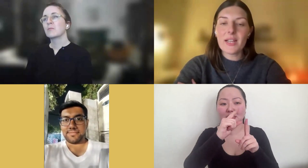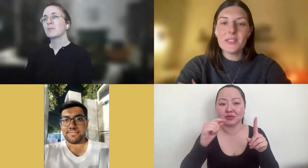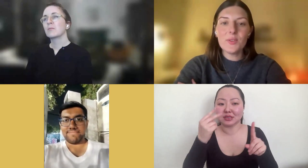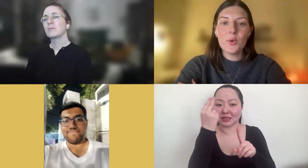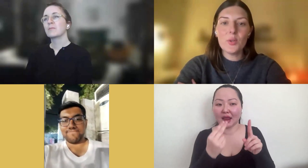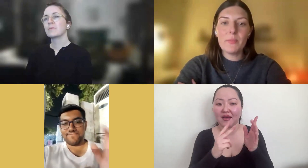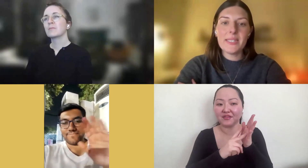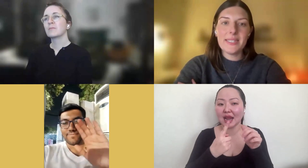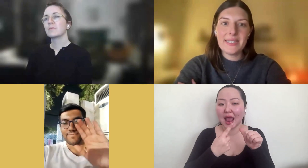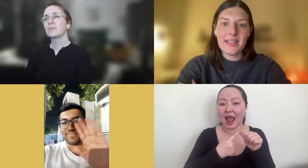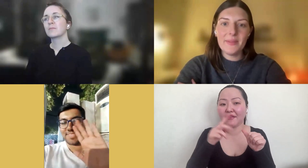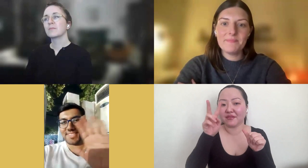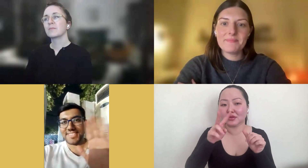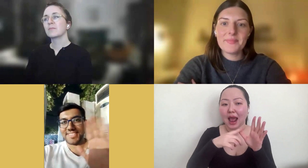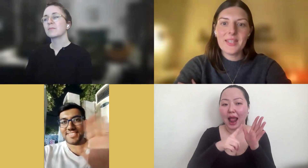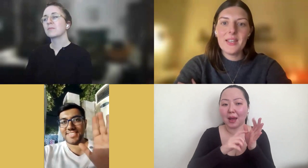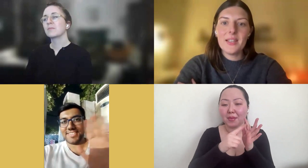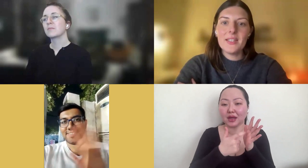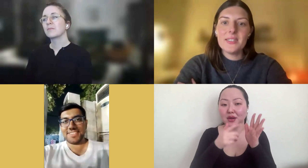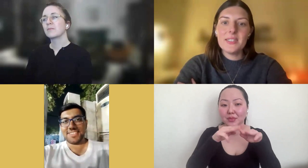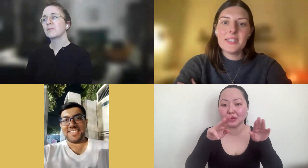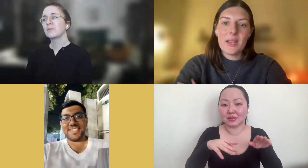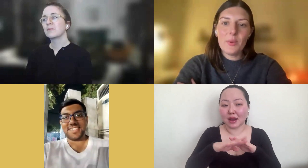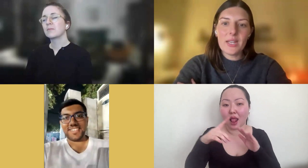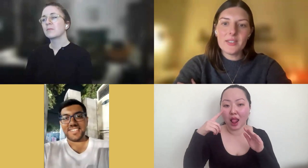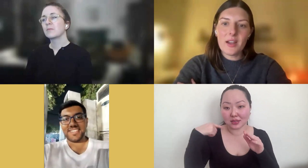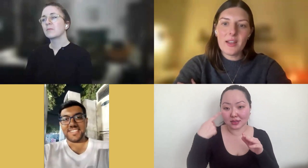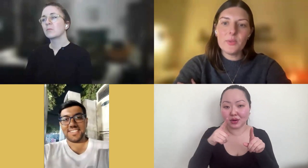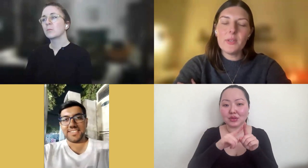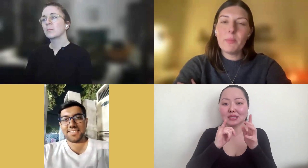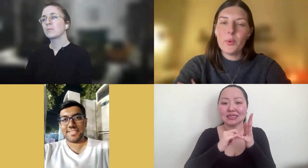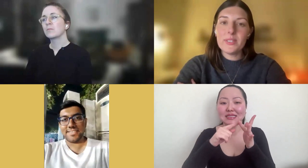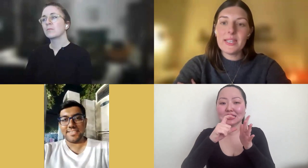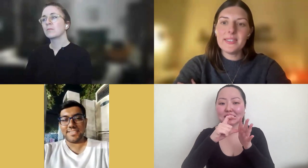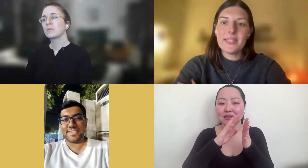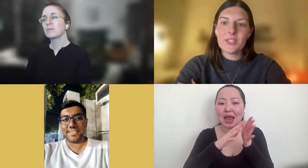founder of Access for All, based in India. Today we will dive into an important